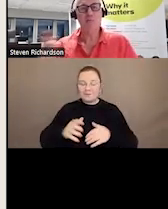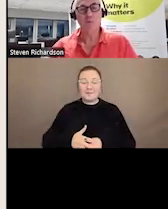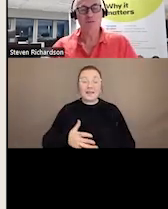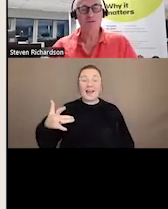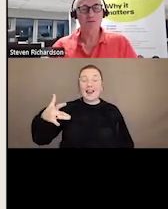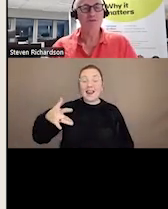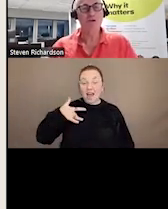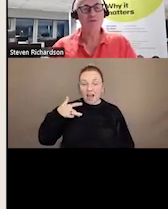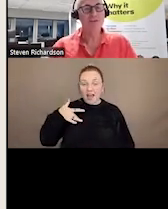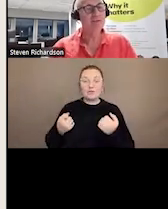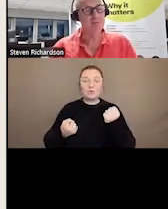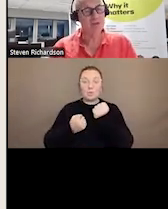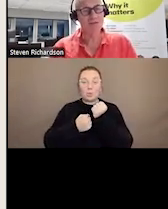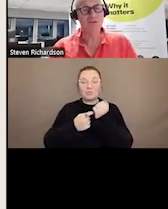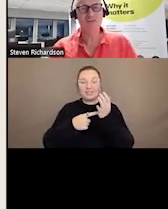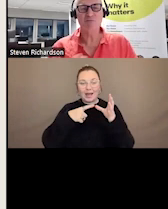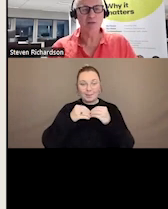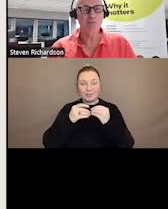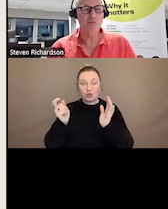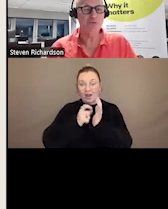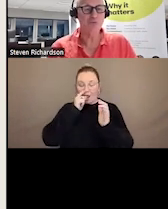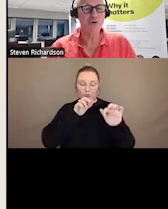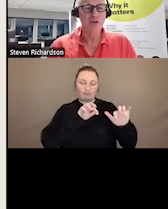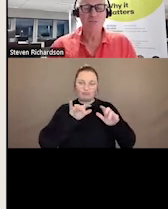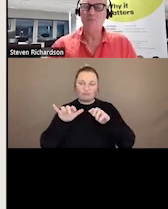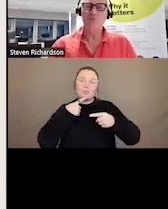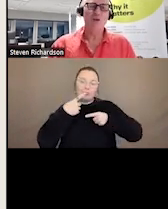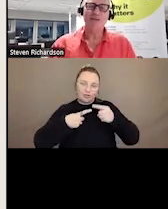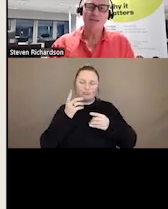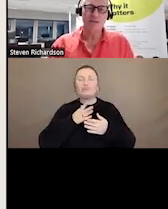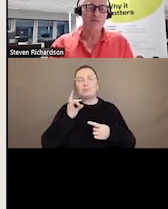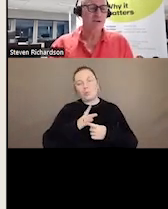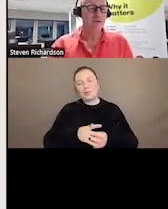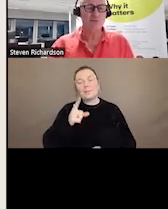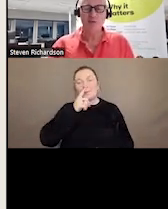supported tabloid donors can leave a message. That is important as well. People like to give and be